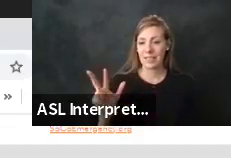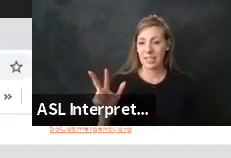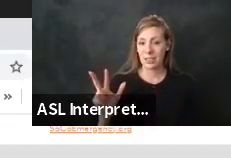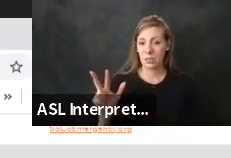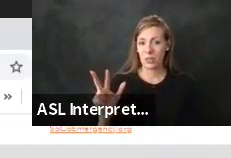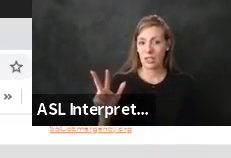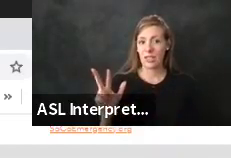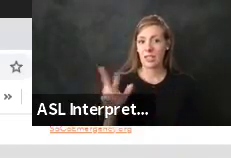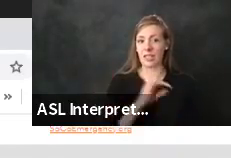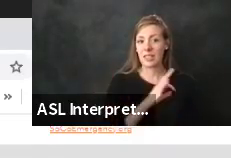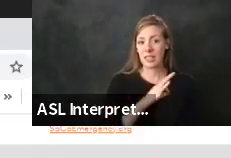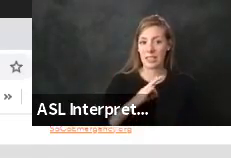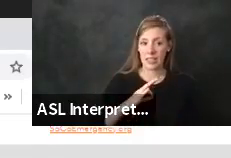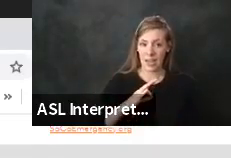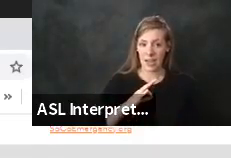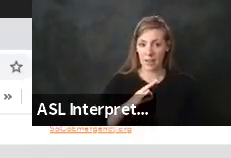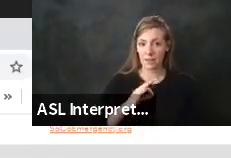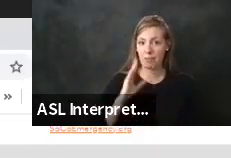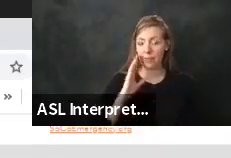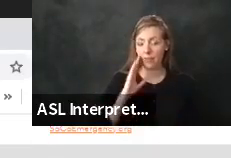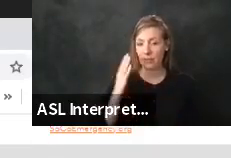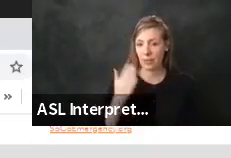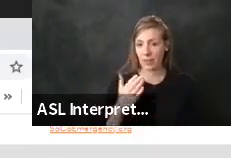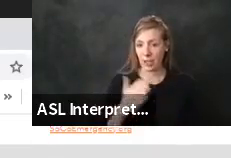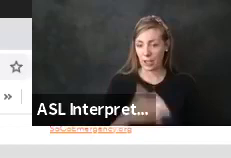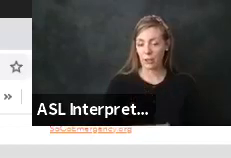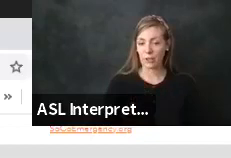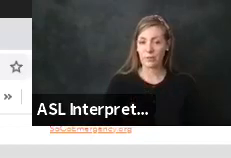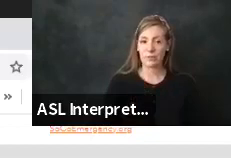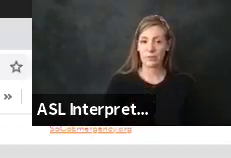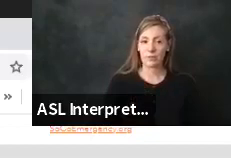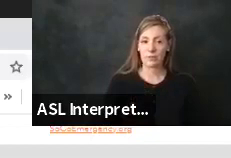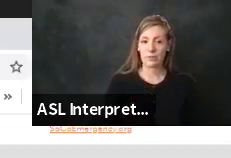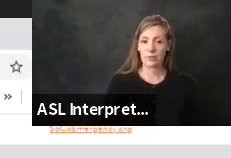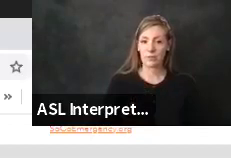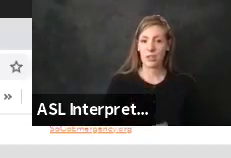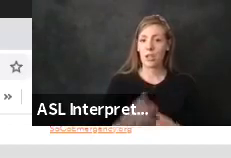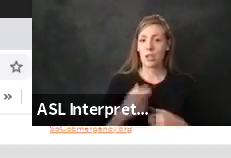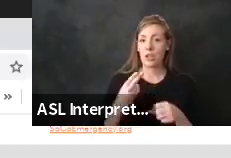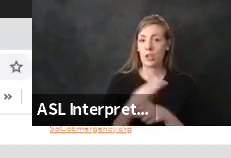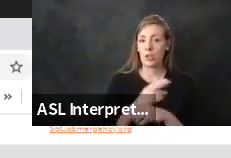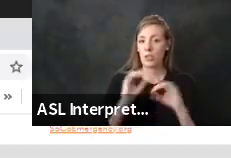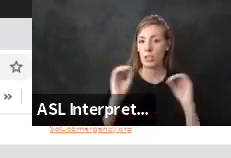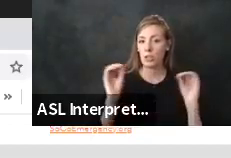surge and surge ICU beds available currently using no surge bed,